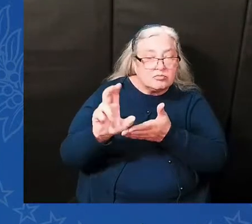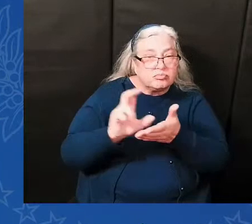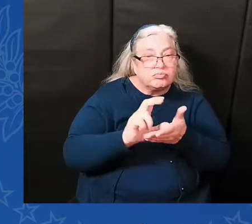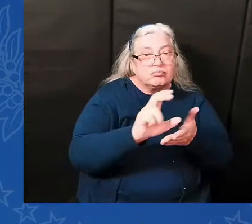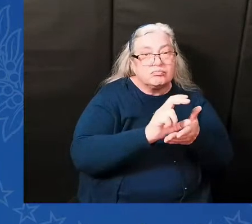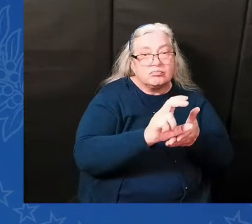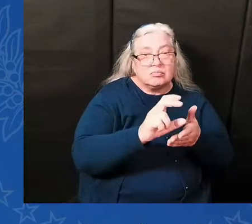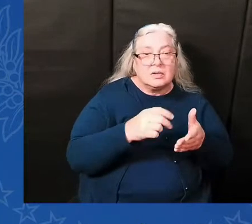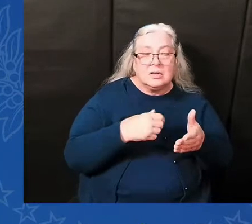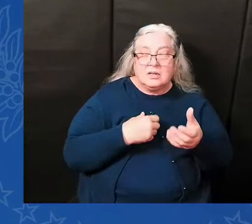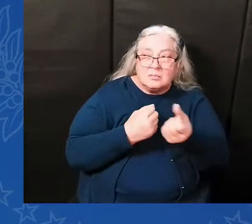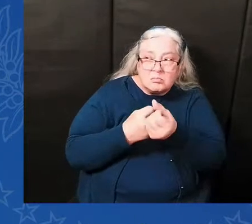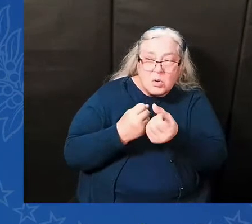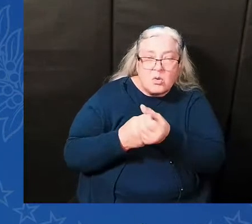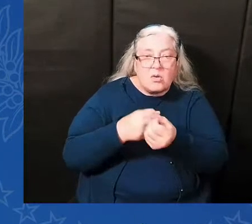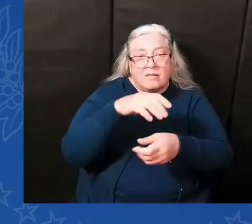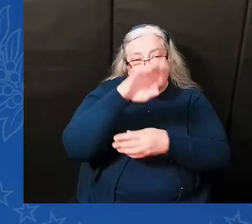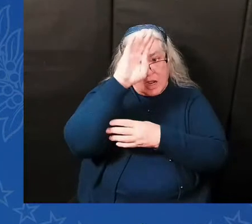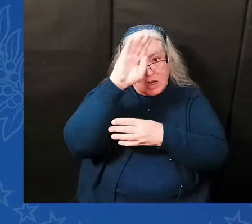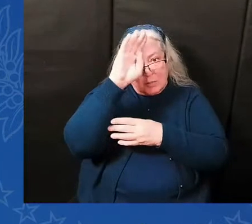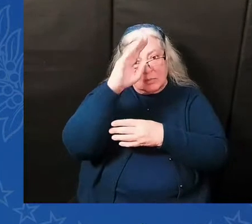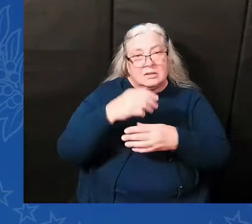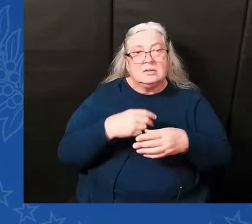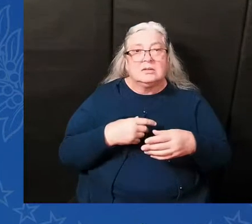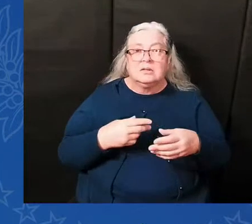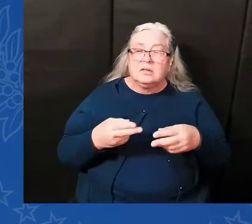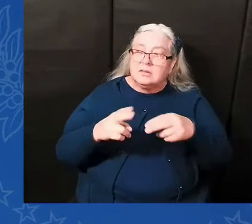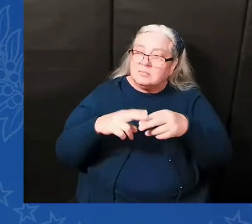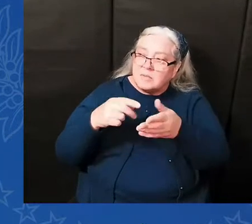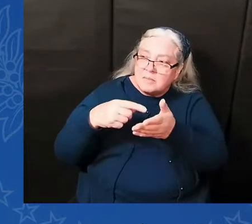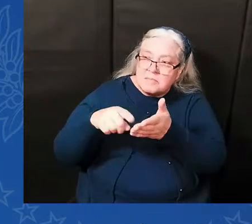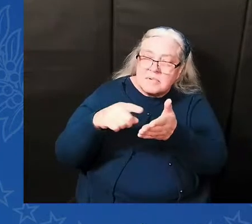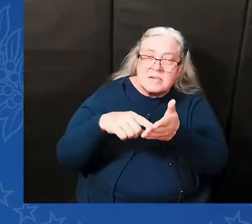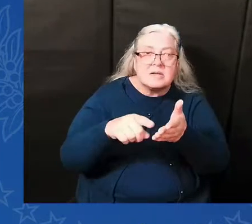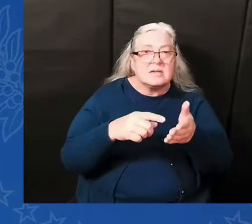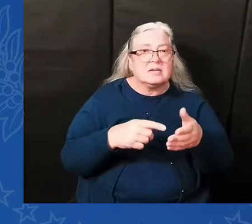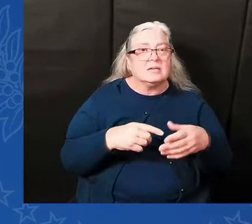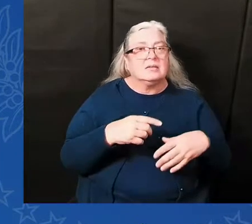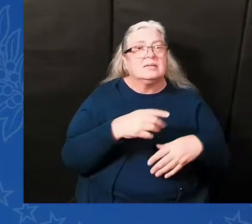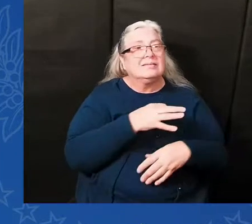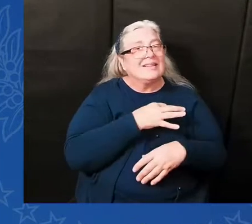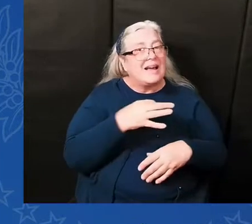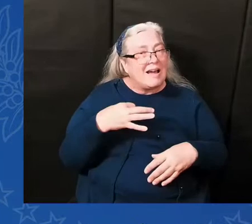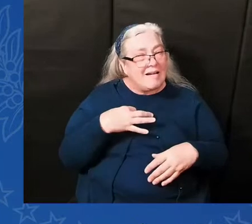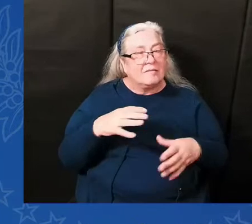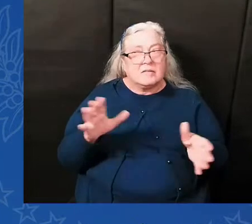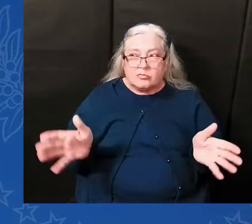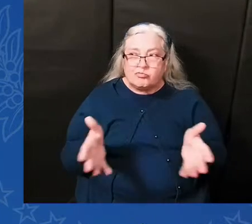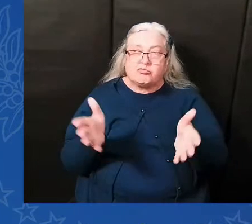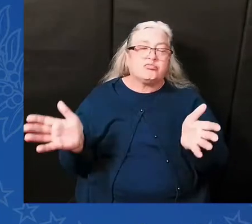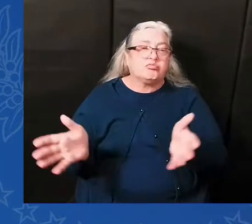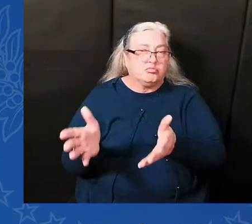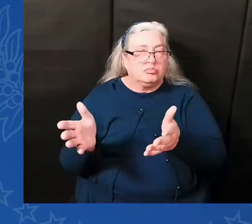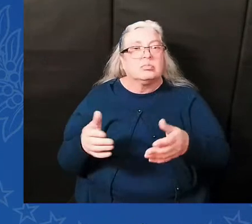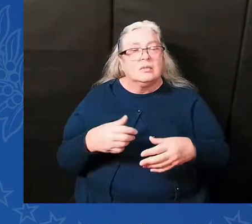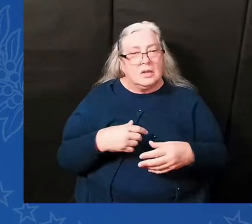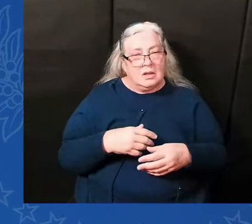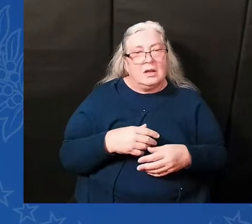new fire and rescue vehicles, extra staff during peak times. I also signed a budget providing $360 million [$260 million]